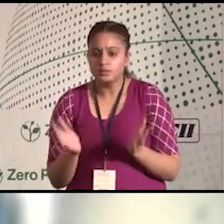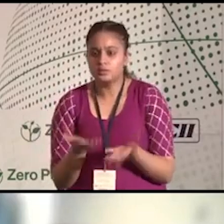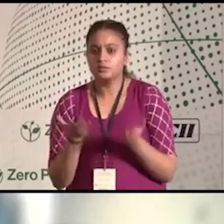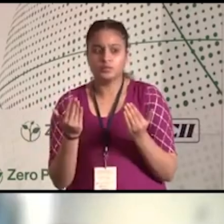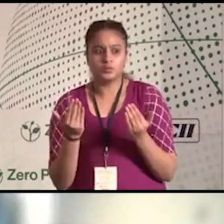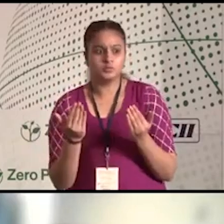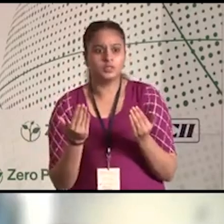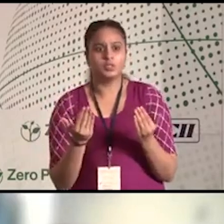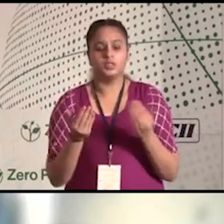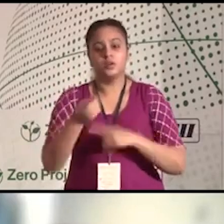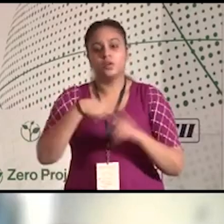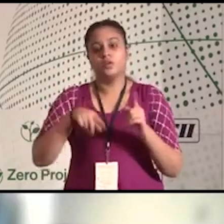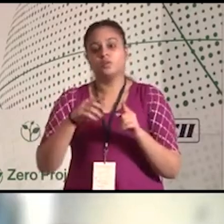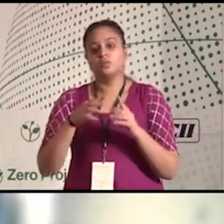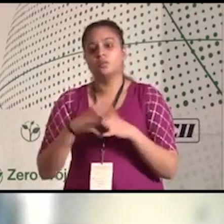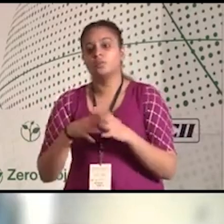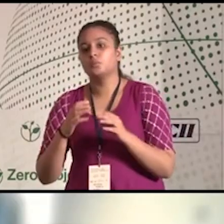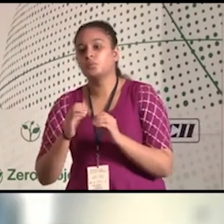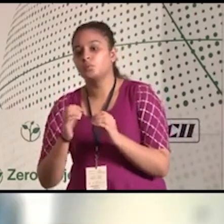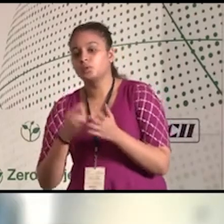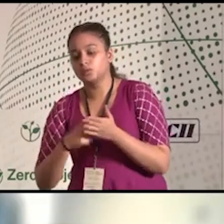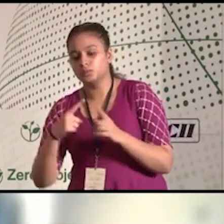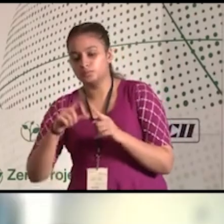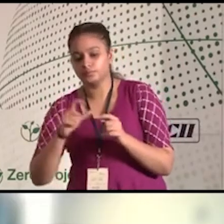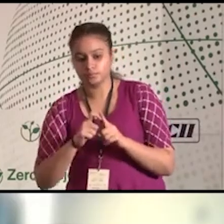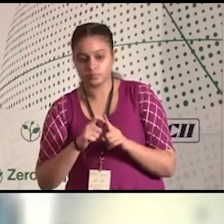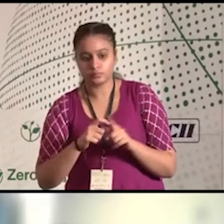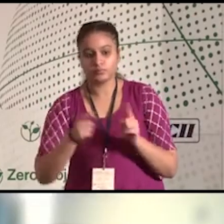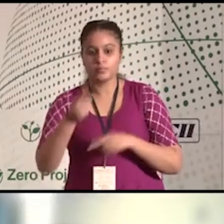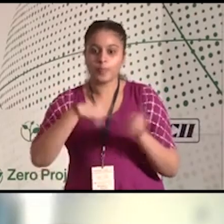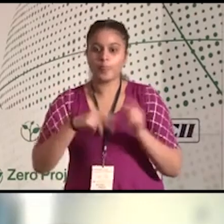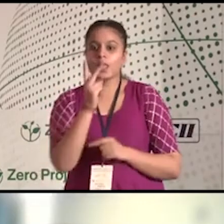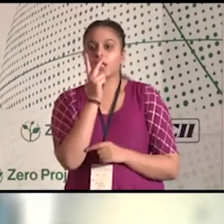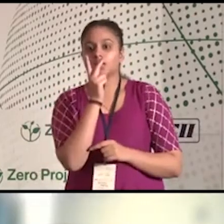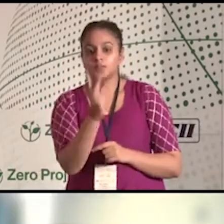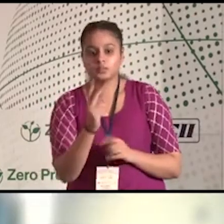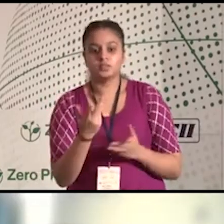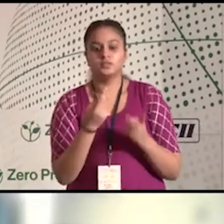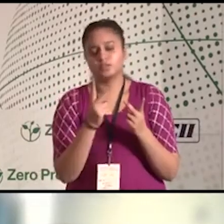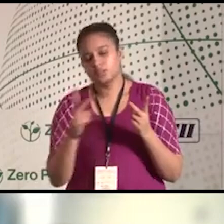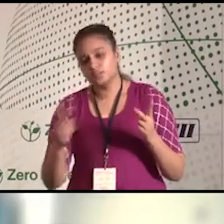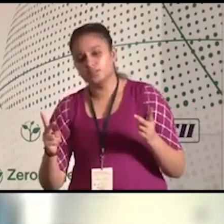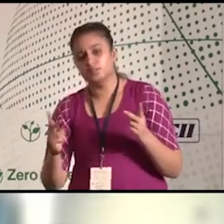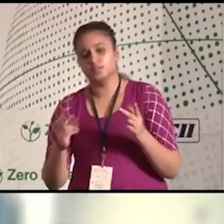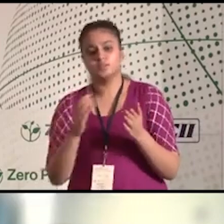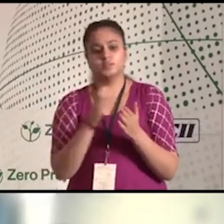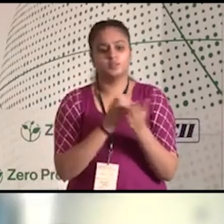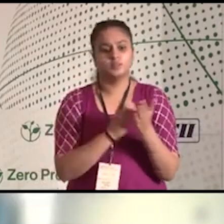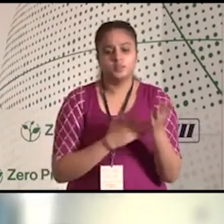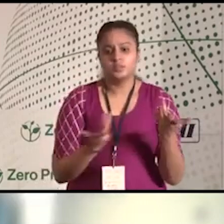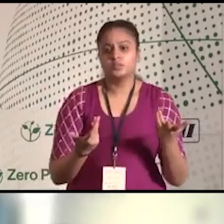Awardees, so I wanted to make sure I plugged that look for these types of models of how we can build that infrastructure